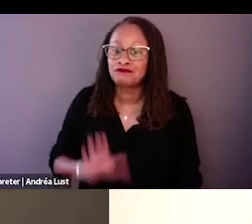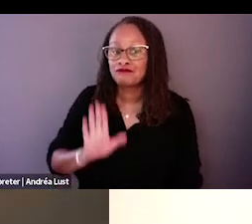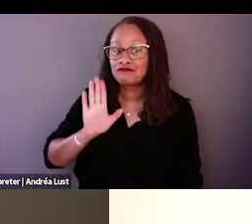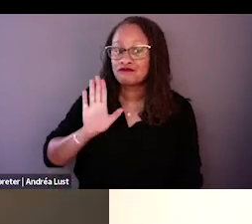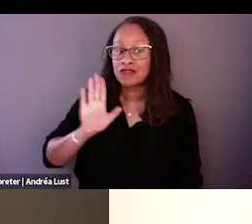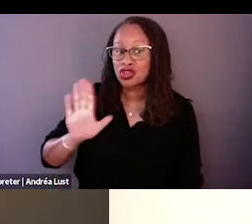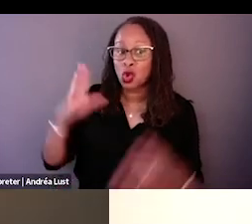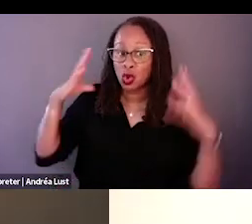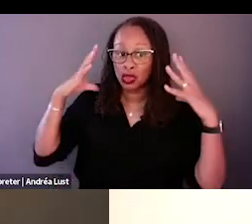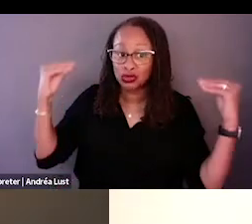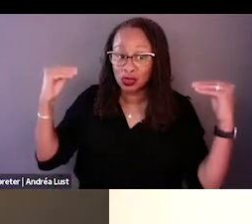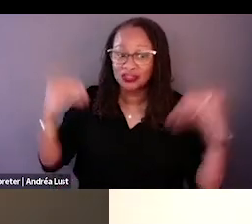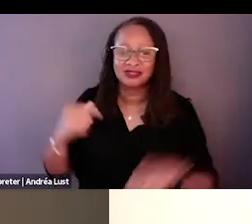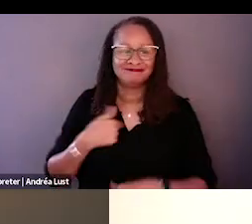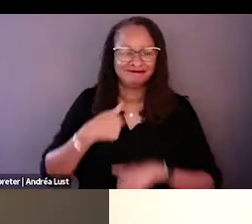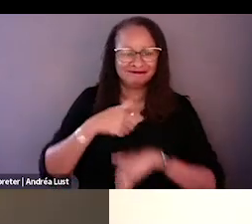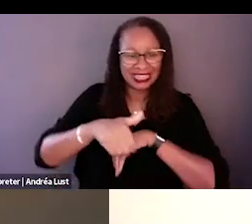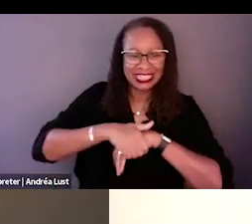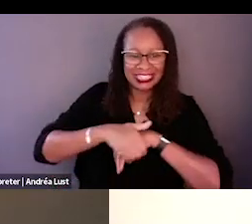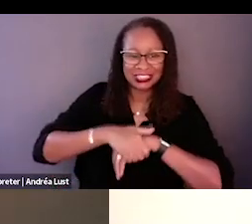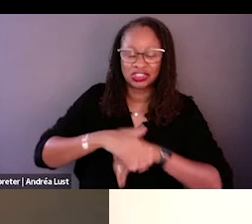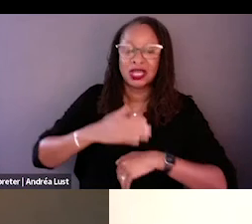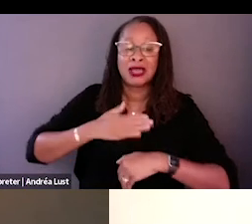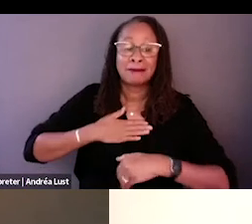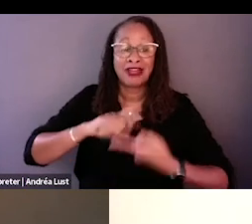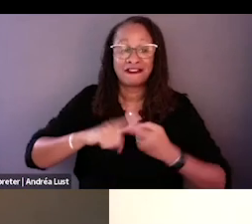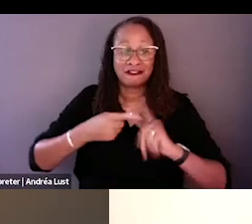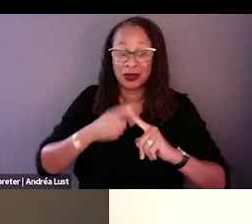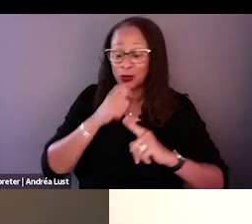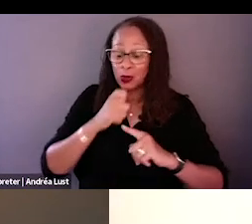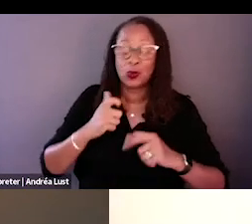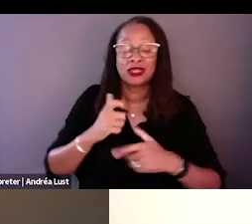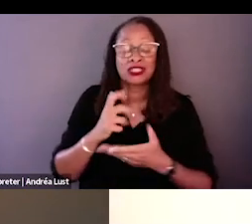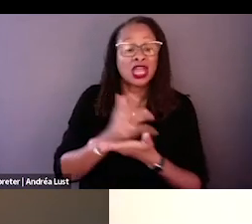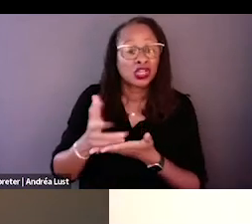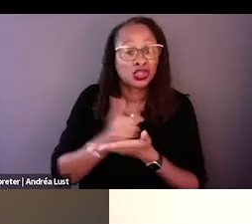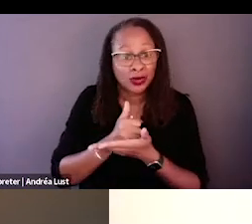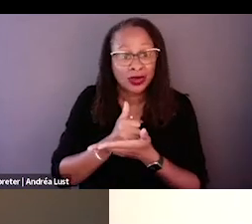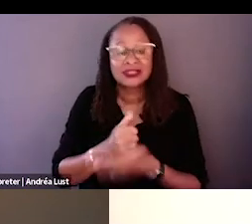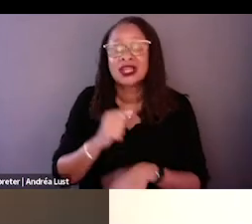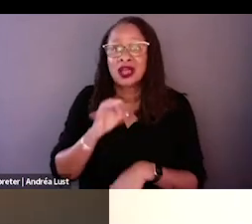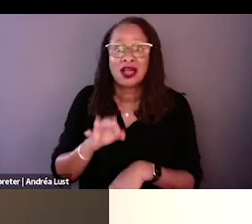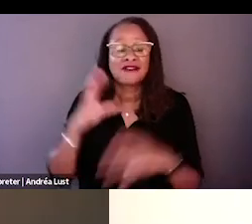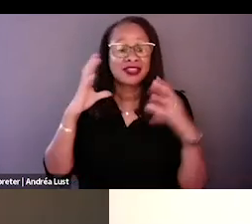He was totally ordinary, which is the whole point of the film.